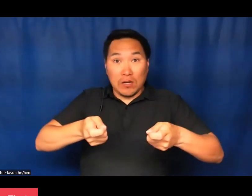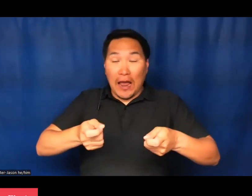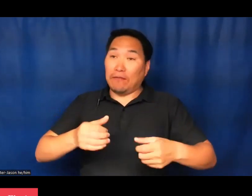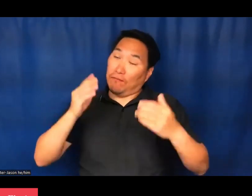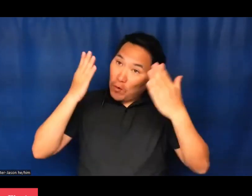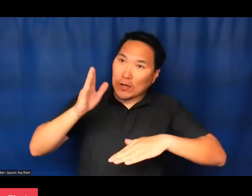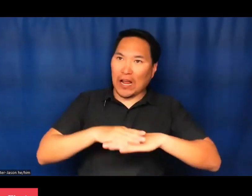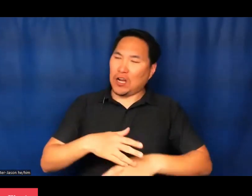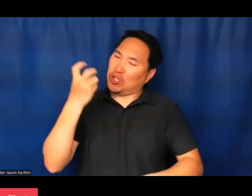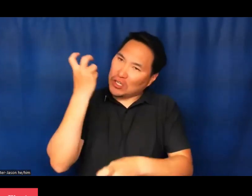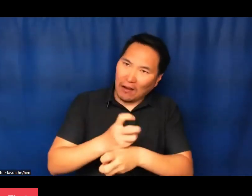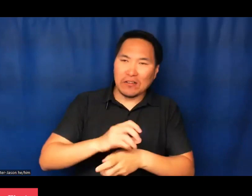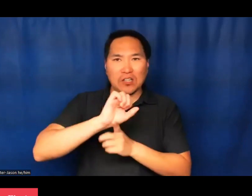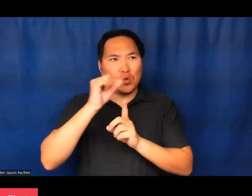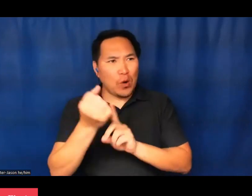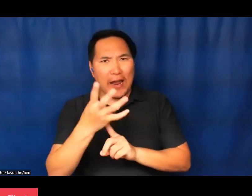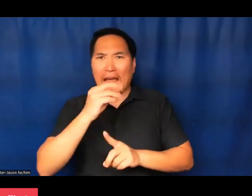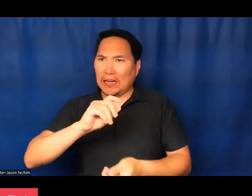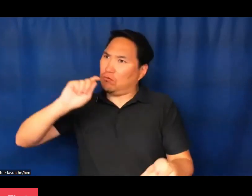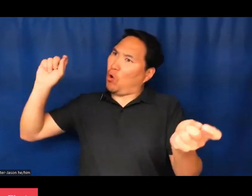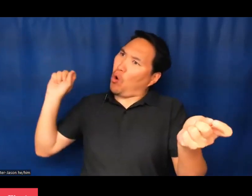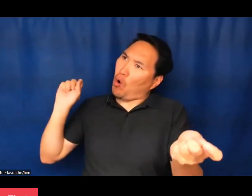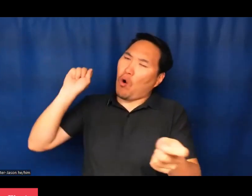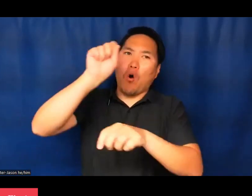and overturn decades of precedent. No, not at all.